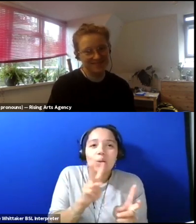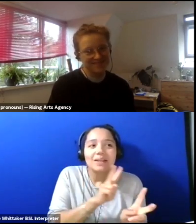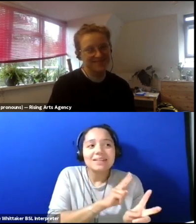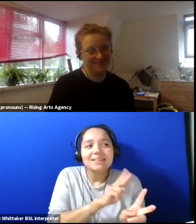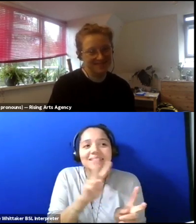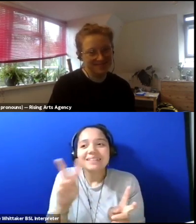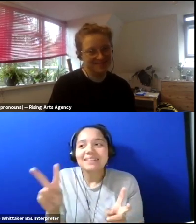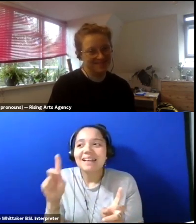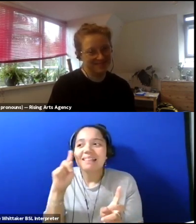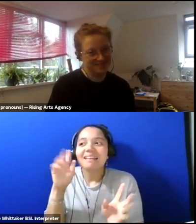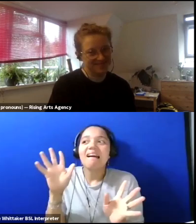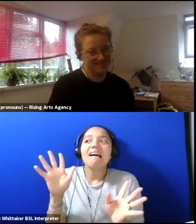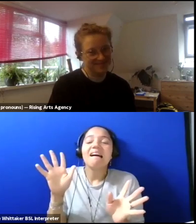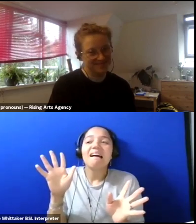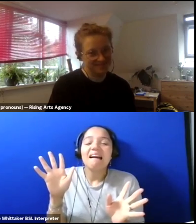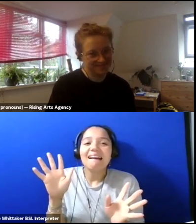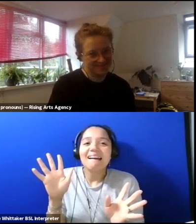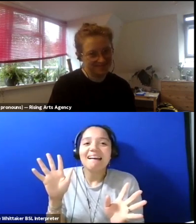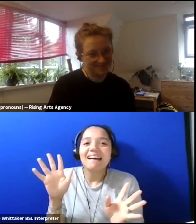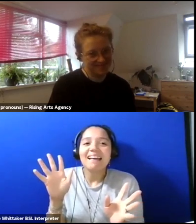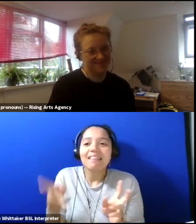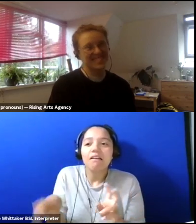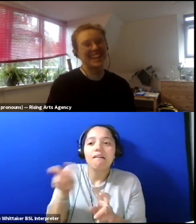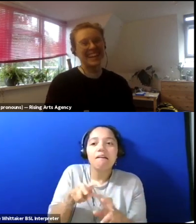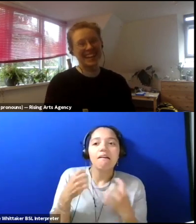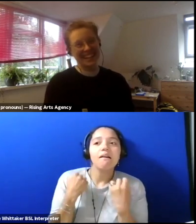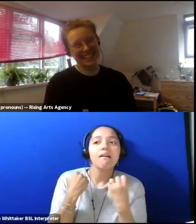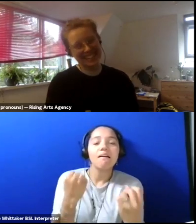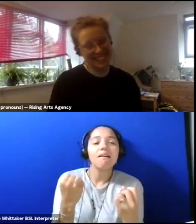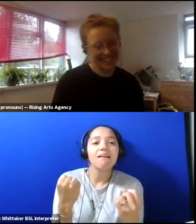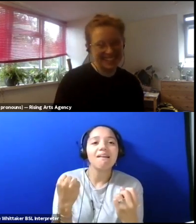clocked something, got back in his car, turned around and drove away.